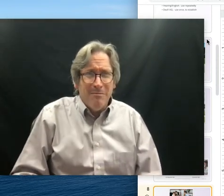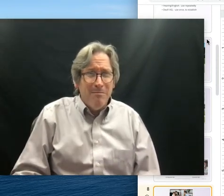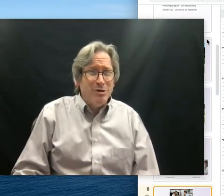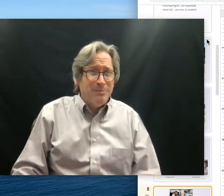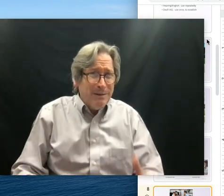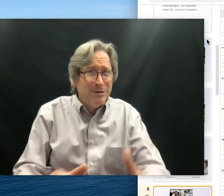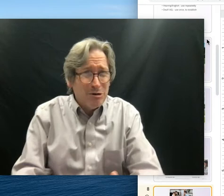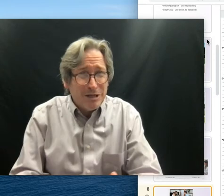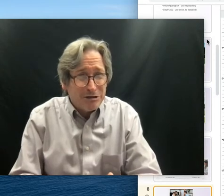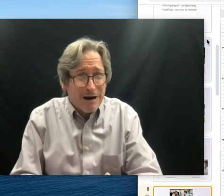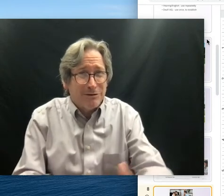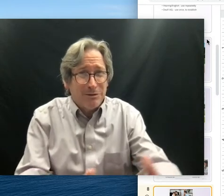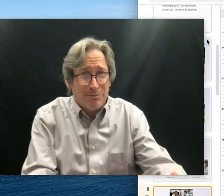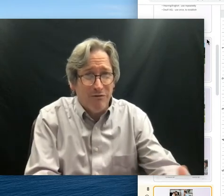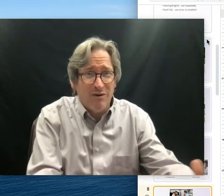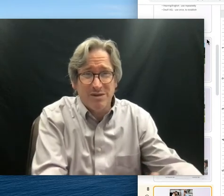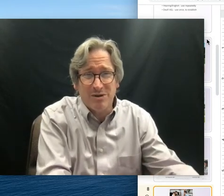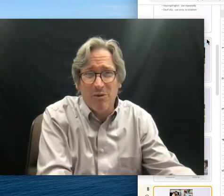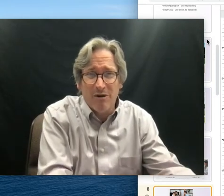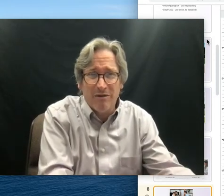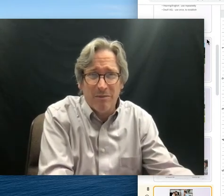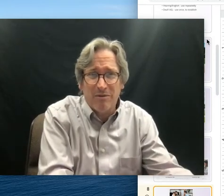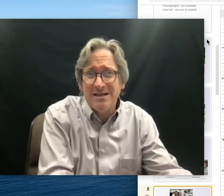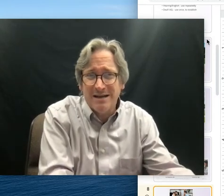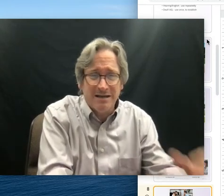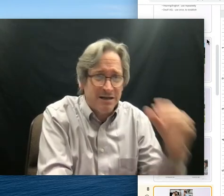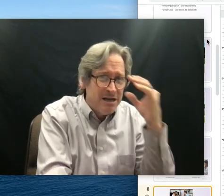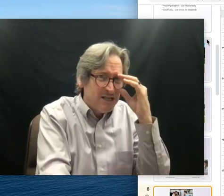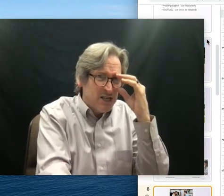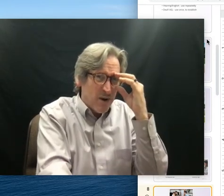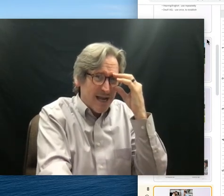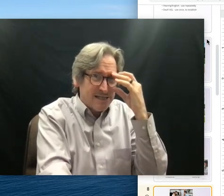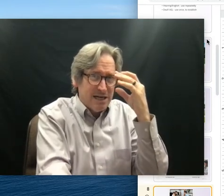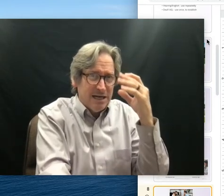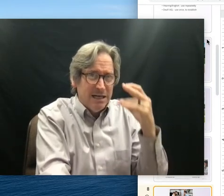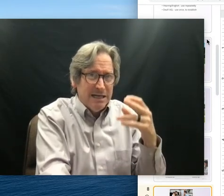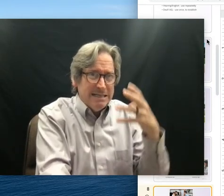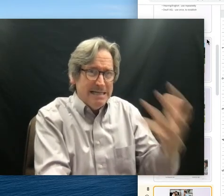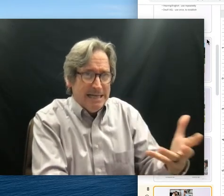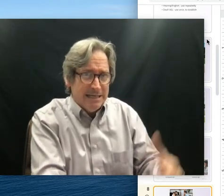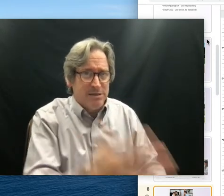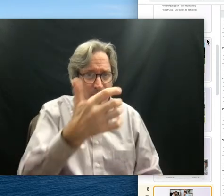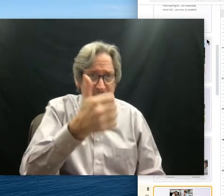most people don't interact with the provost or the president so i guess uh dean is probably the